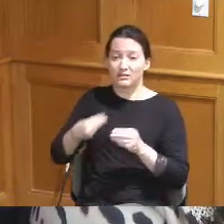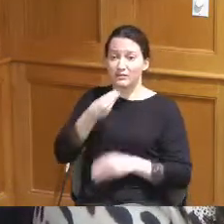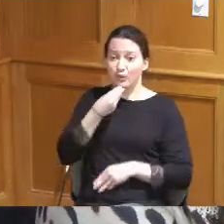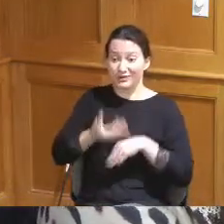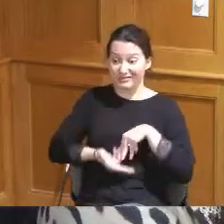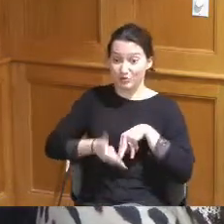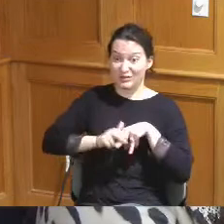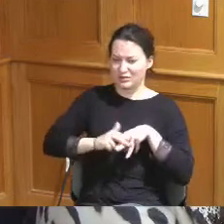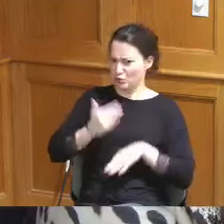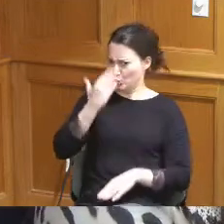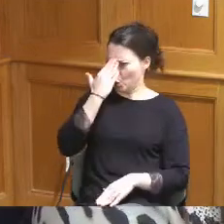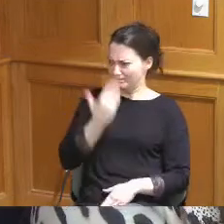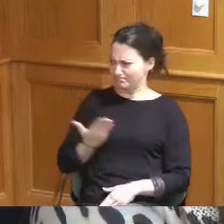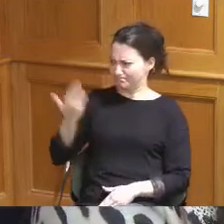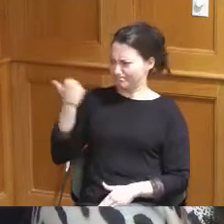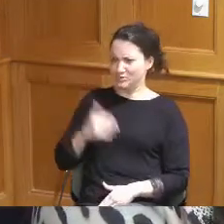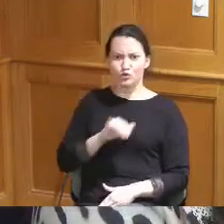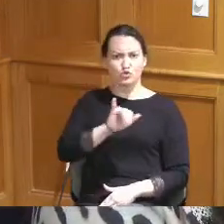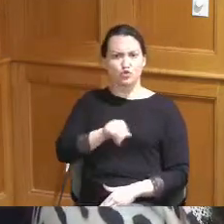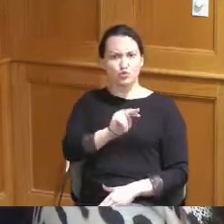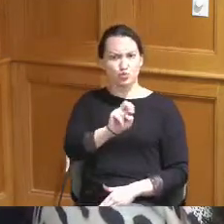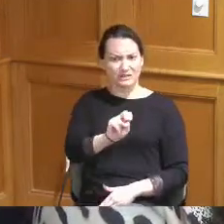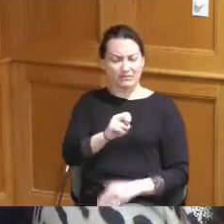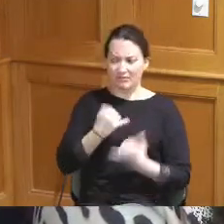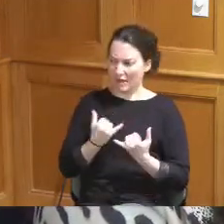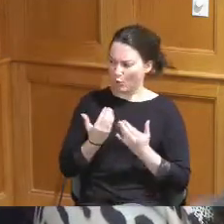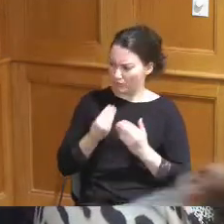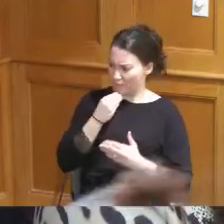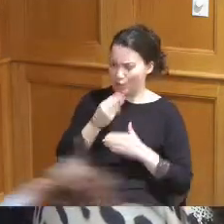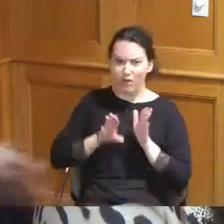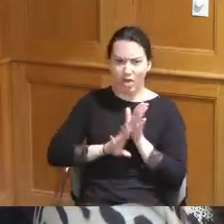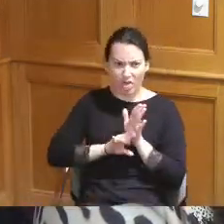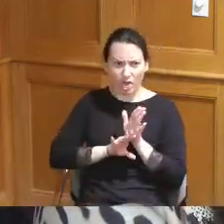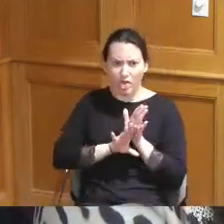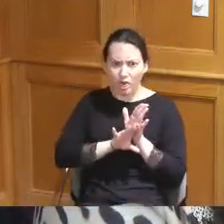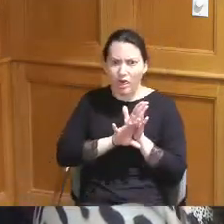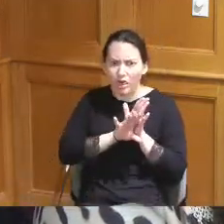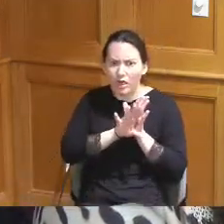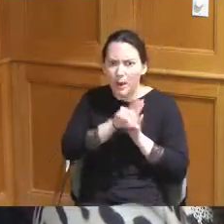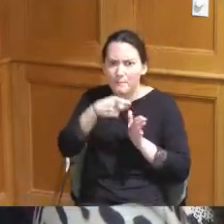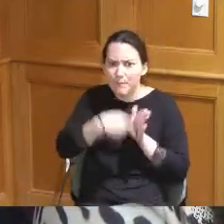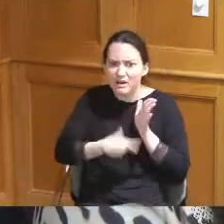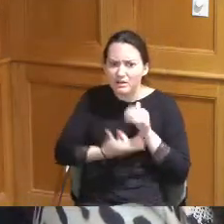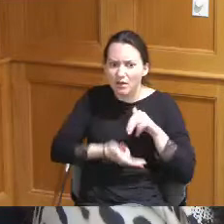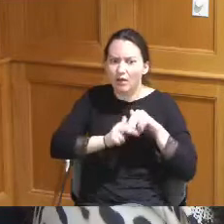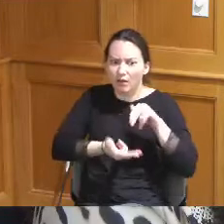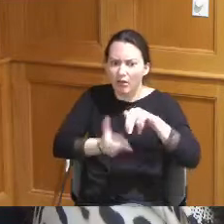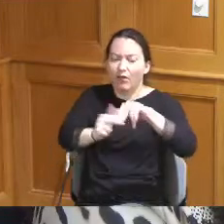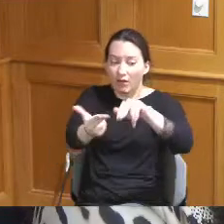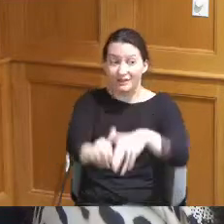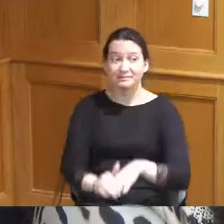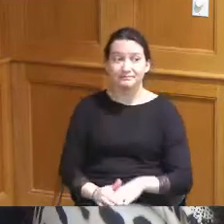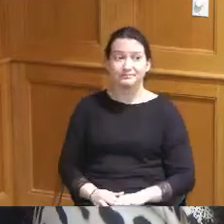now this was in June we know now that food has gone up even more than that we continue to give